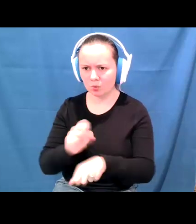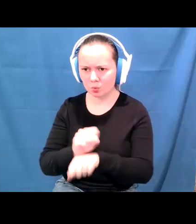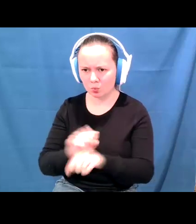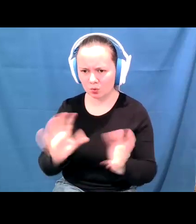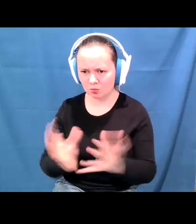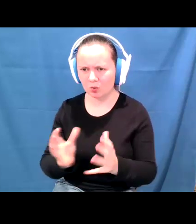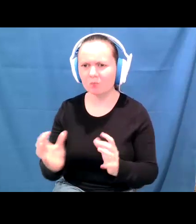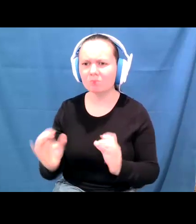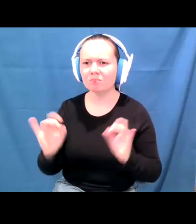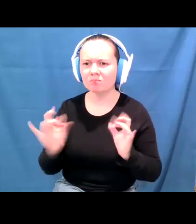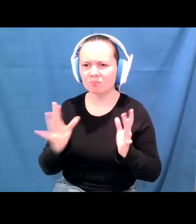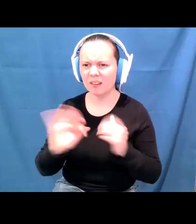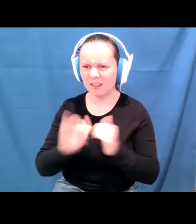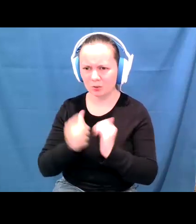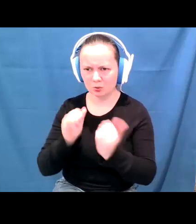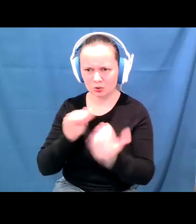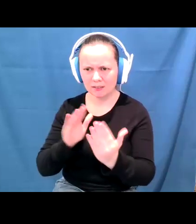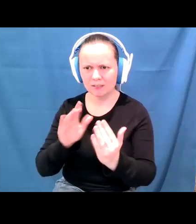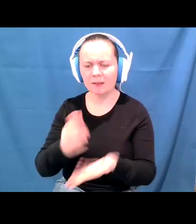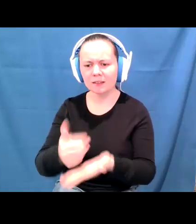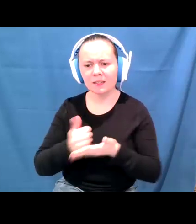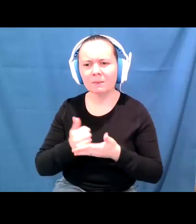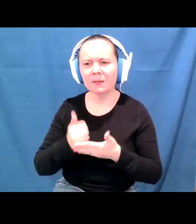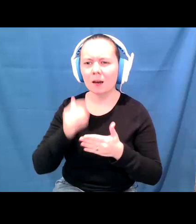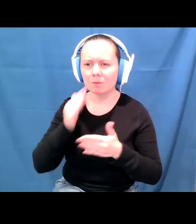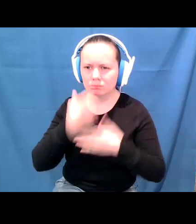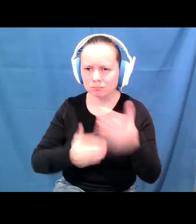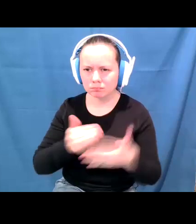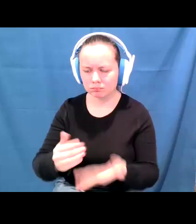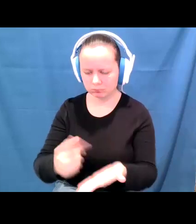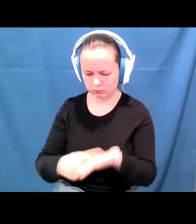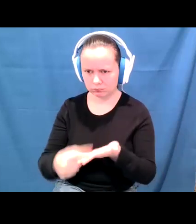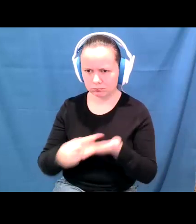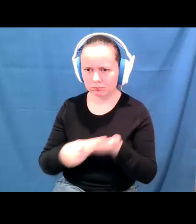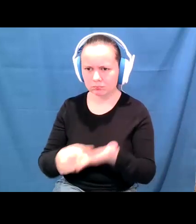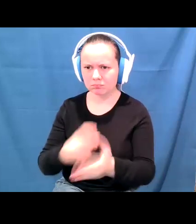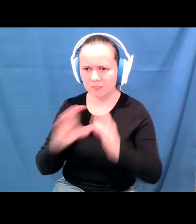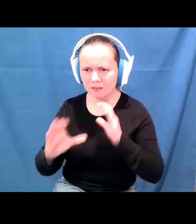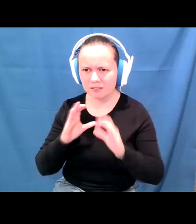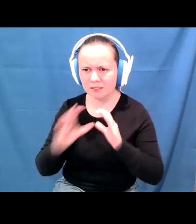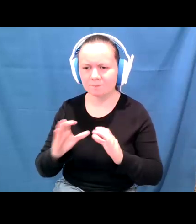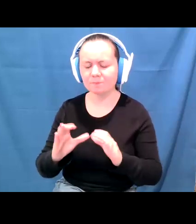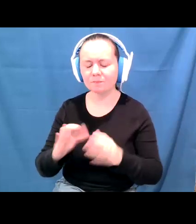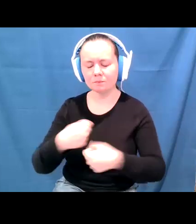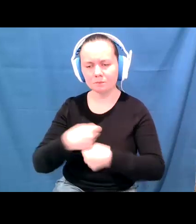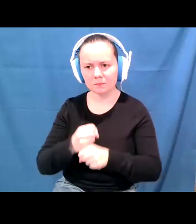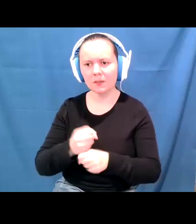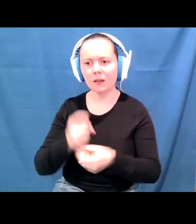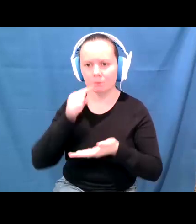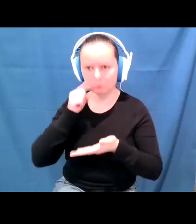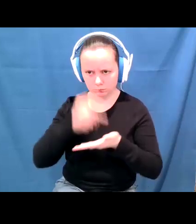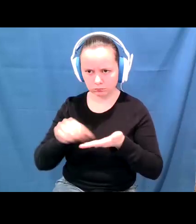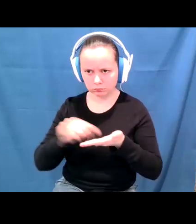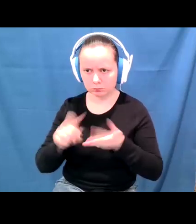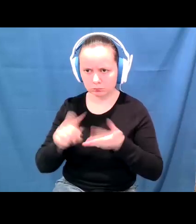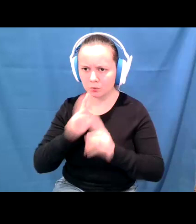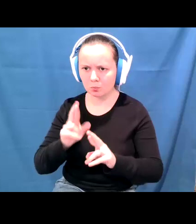This helped drive our conversations and led to the creation of a report with recommendations for federal actions.